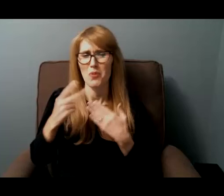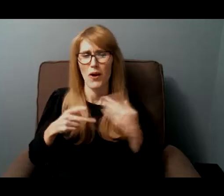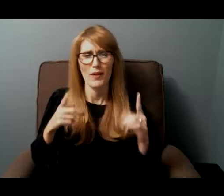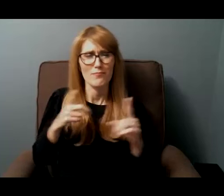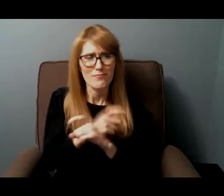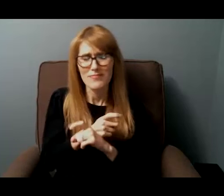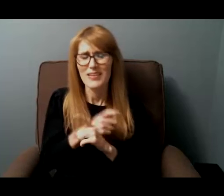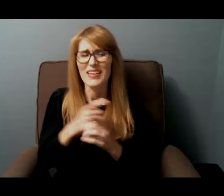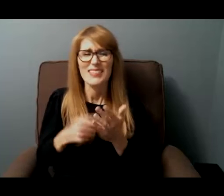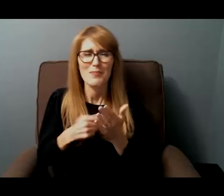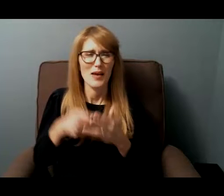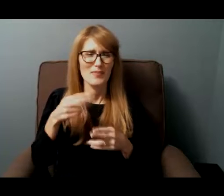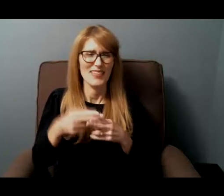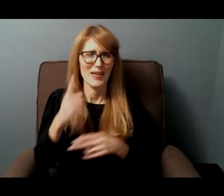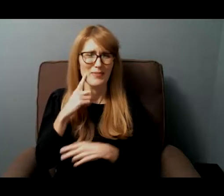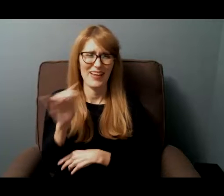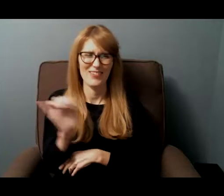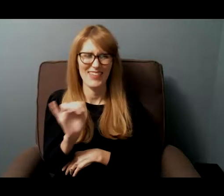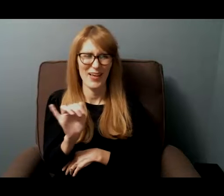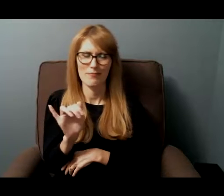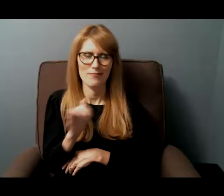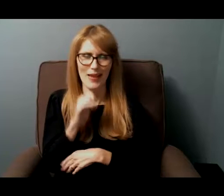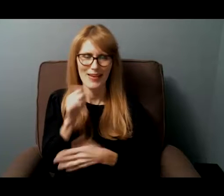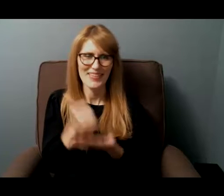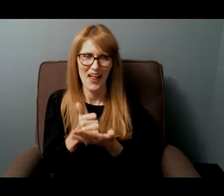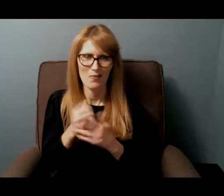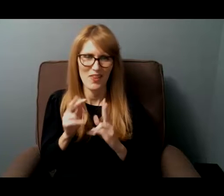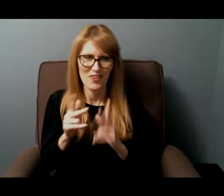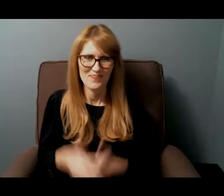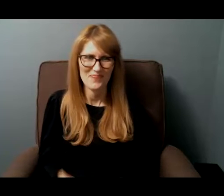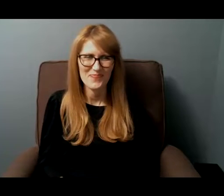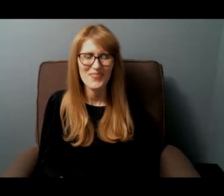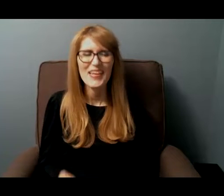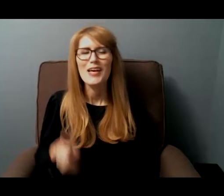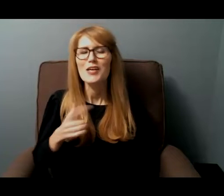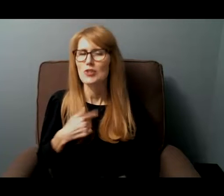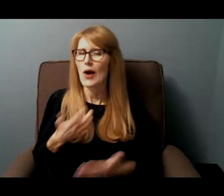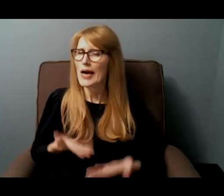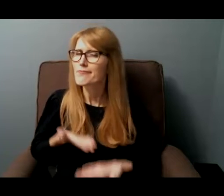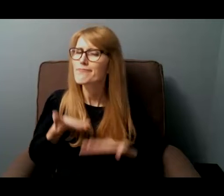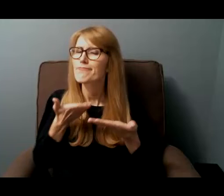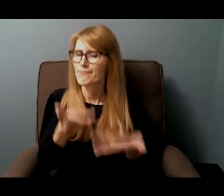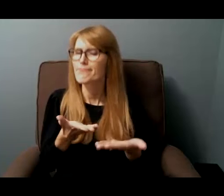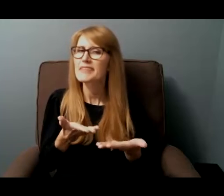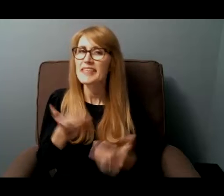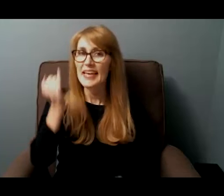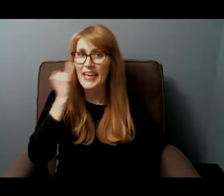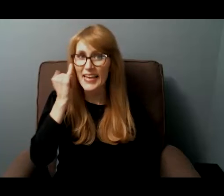which is not helpful. So I highly recommend that if you are someone who is going to start working